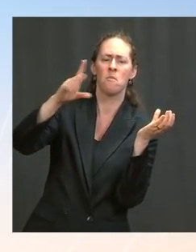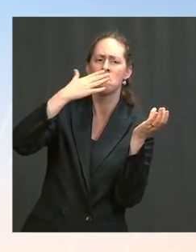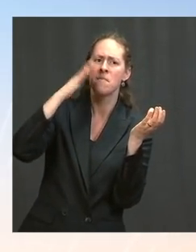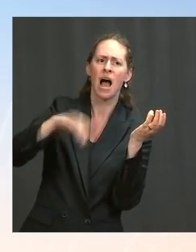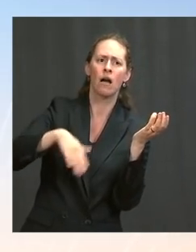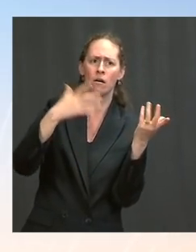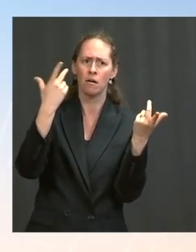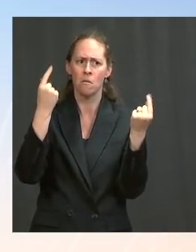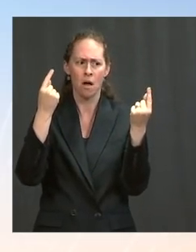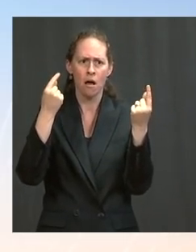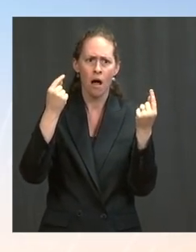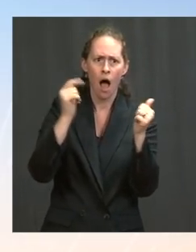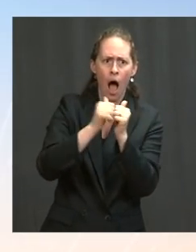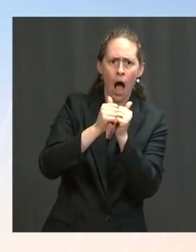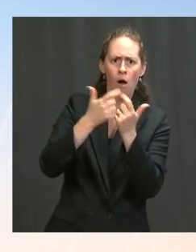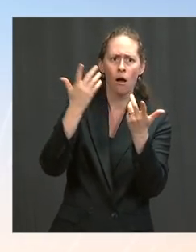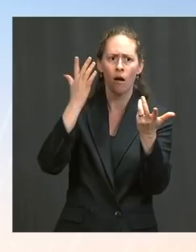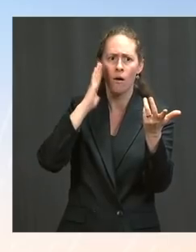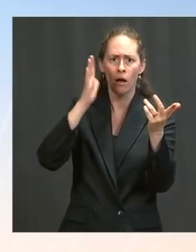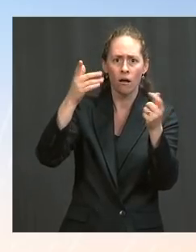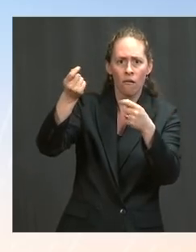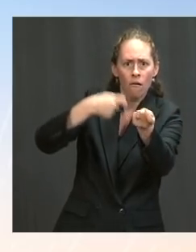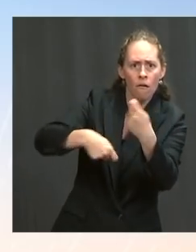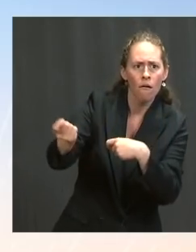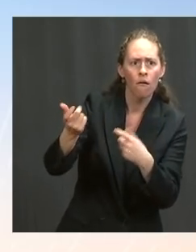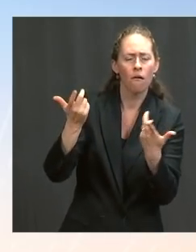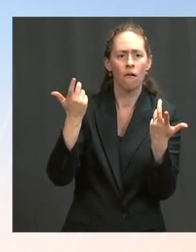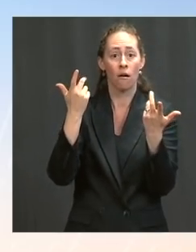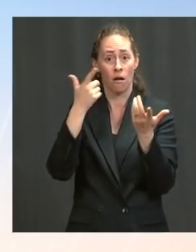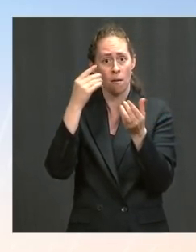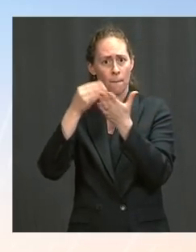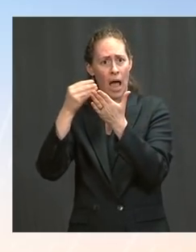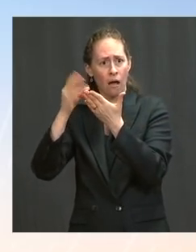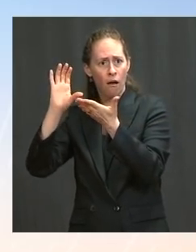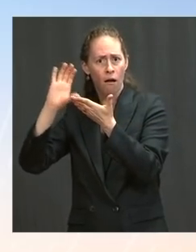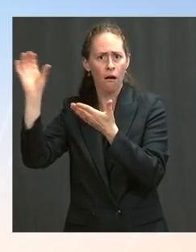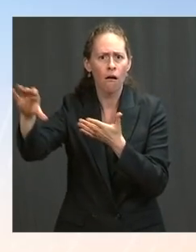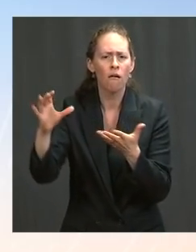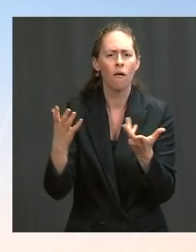when it's going to be spent, and the core legislative language that, when I used to cover Senator Biden,